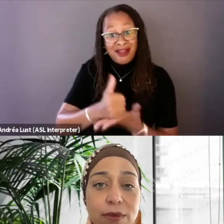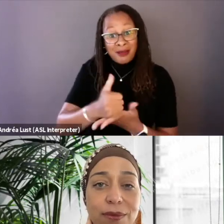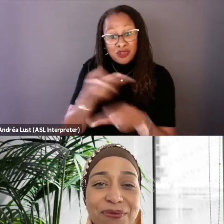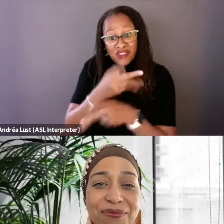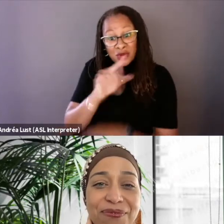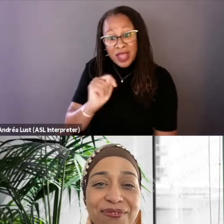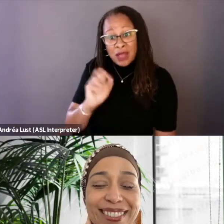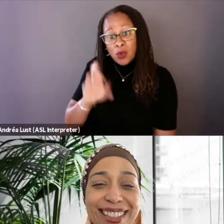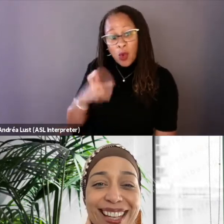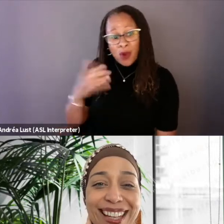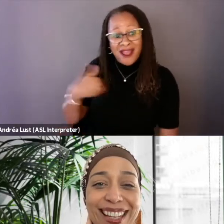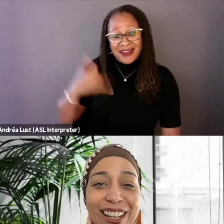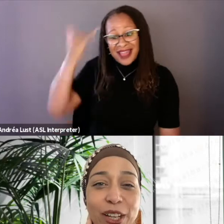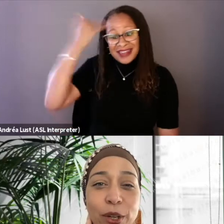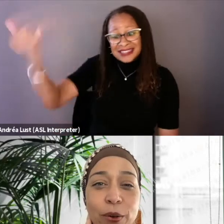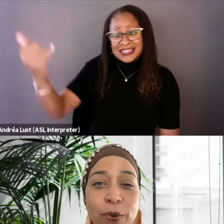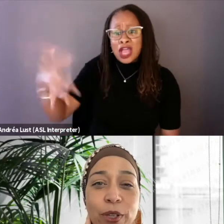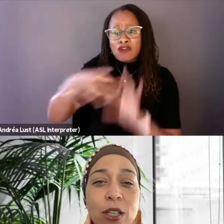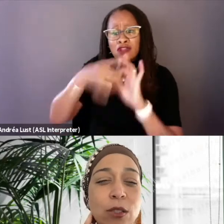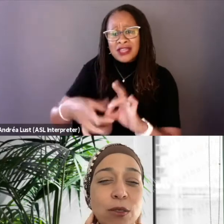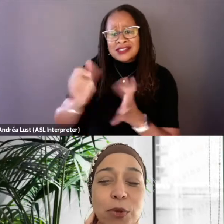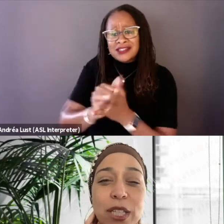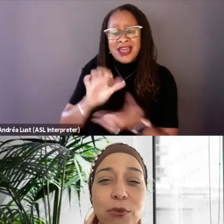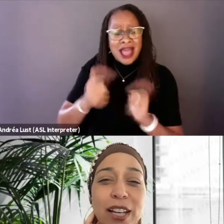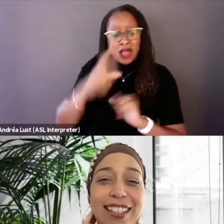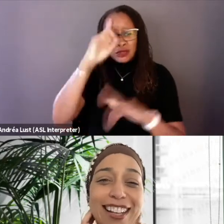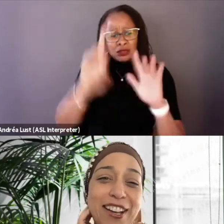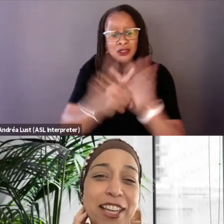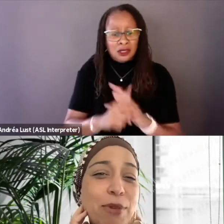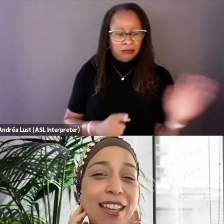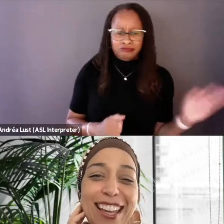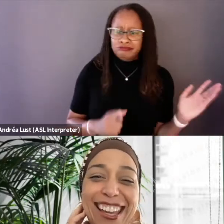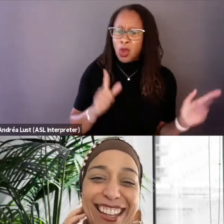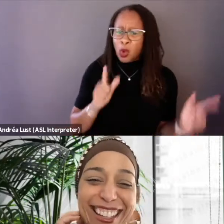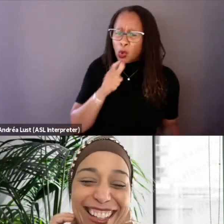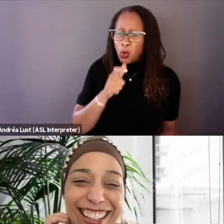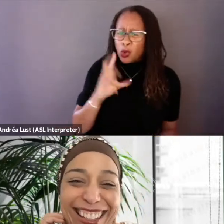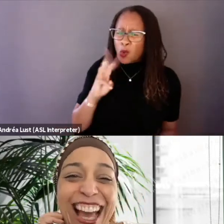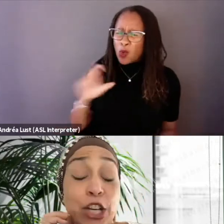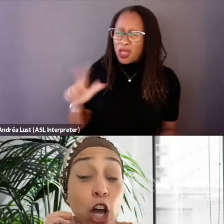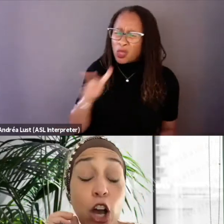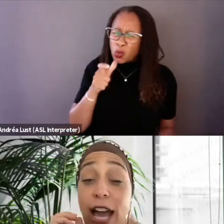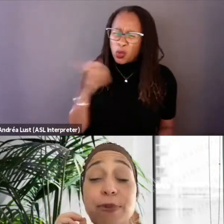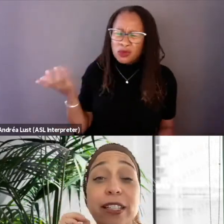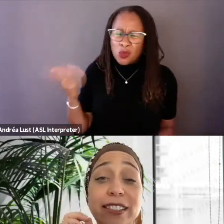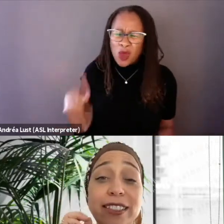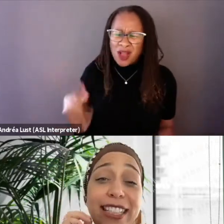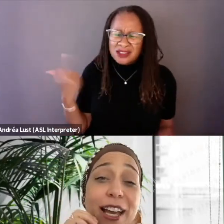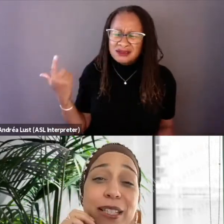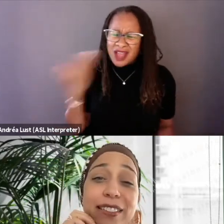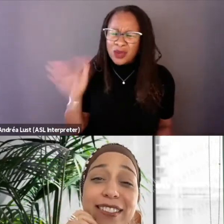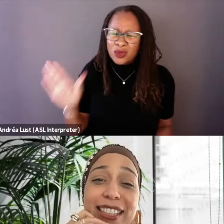or had an idea that related to that. How'd you come up with that? Will what? No, absolutely. Absolutely.